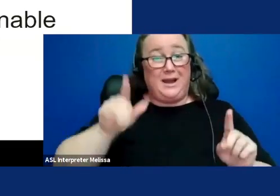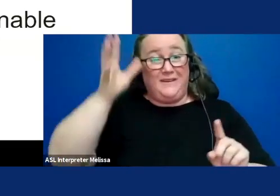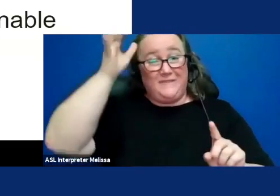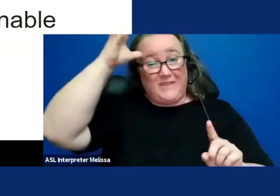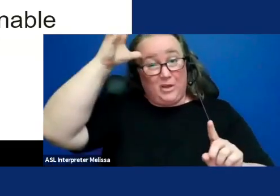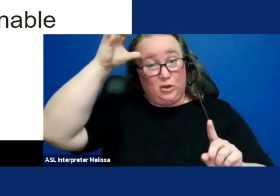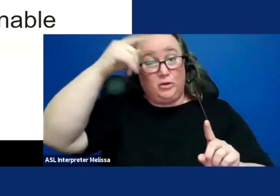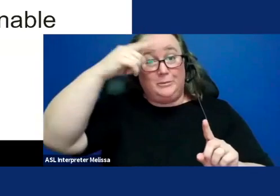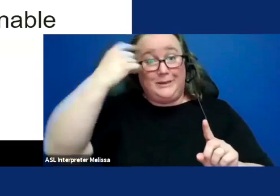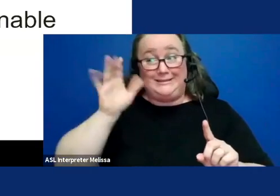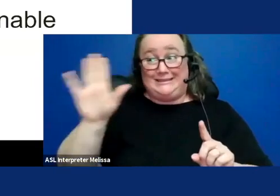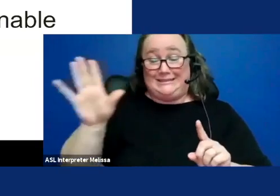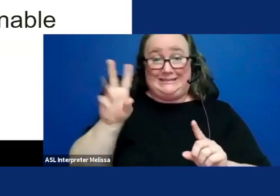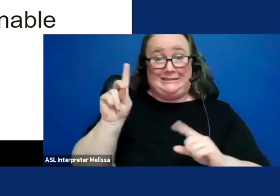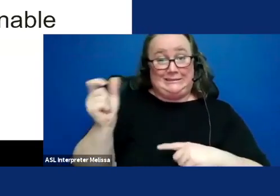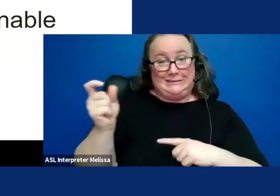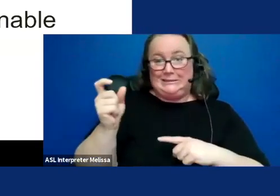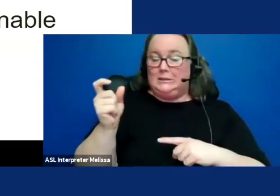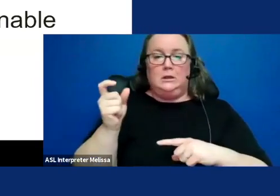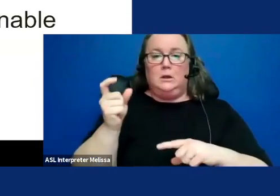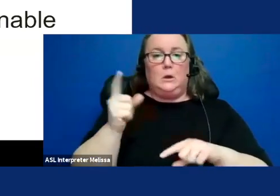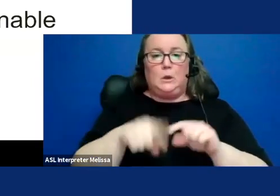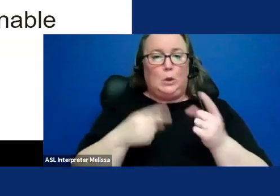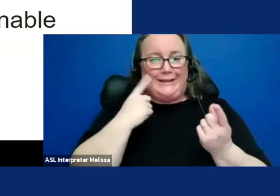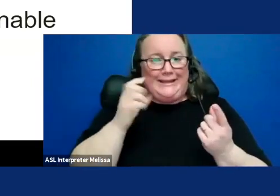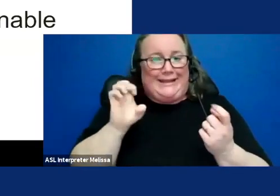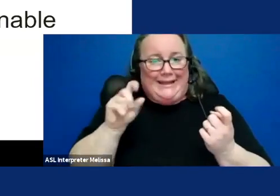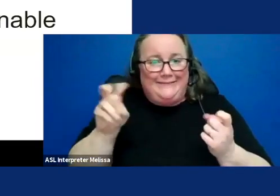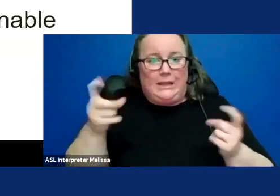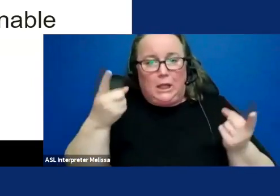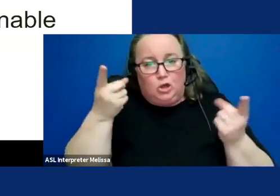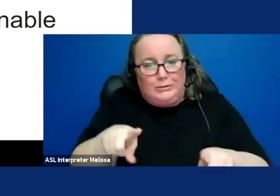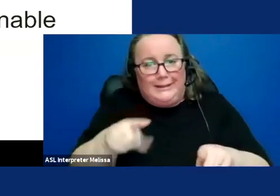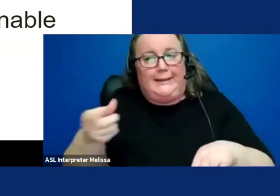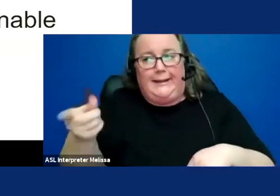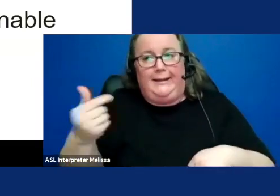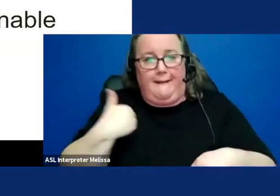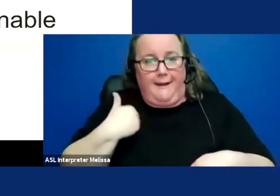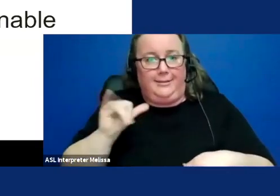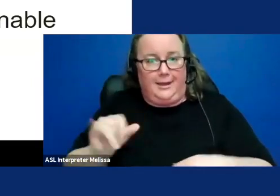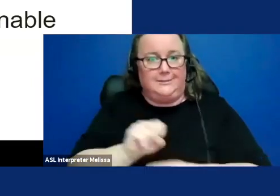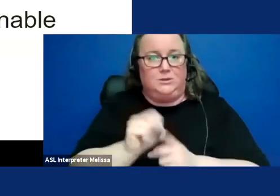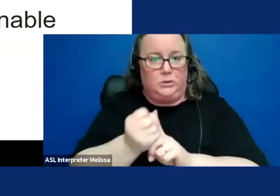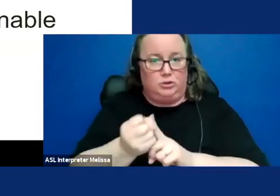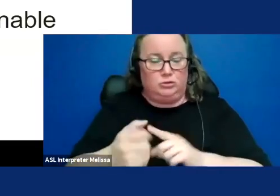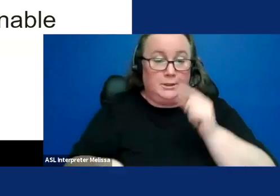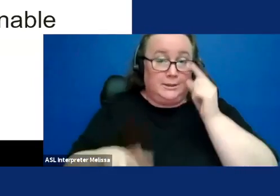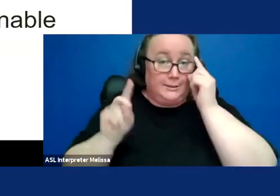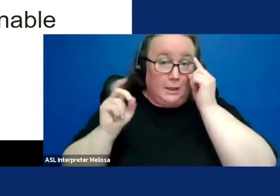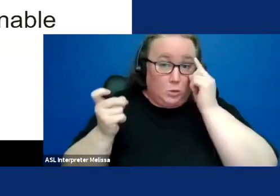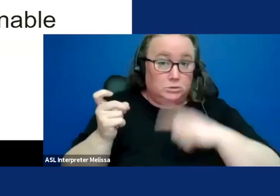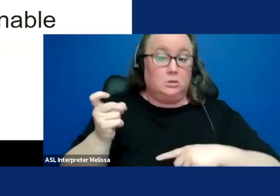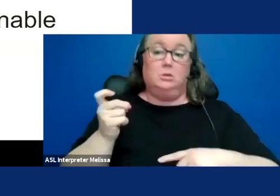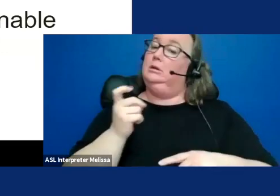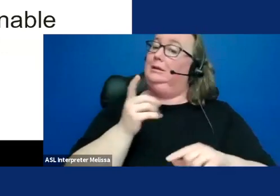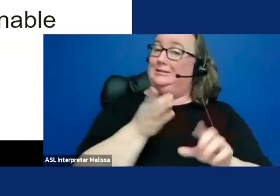was not able to agree that he had that specific mental health condition. And the psychologist said that his denial is based on